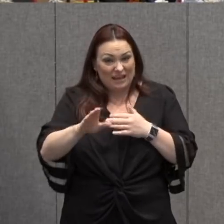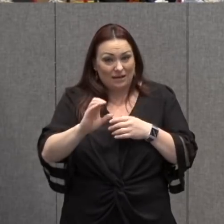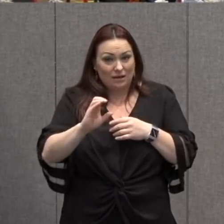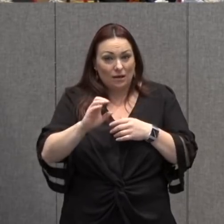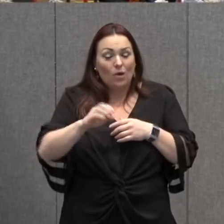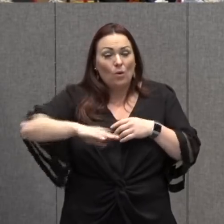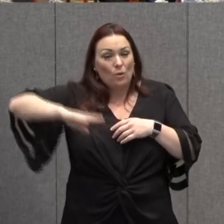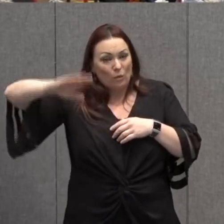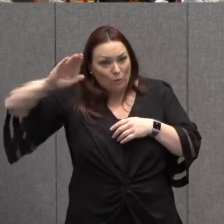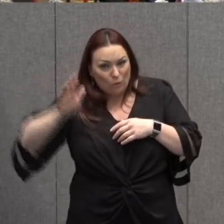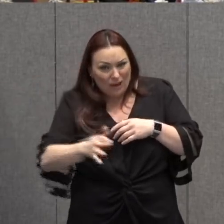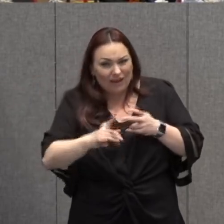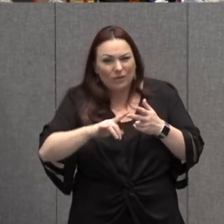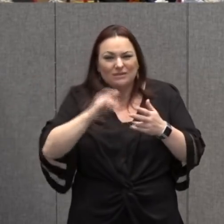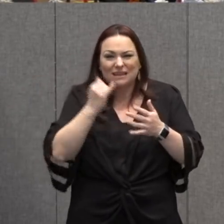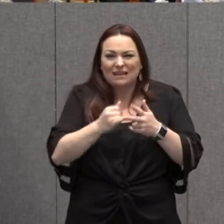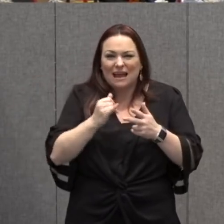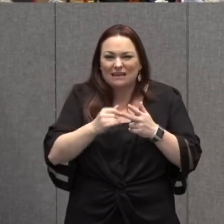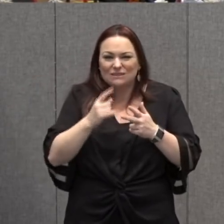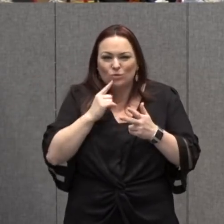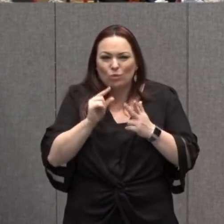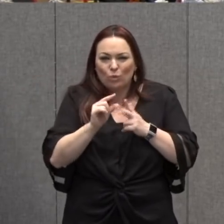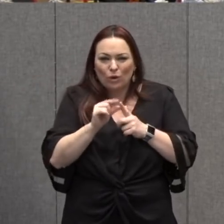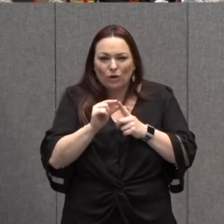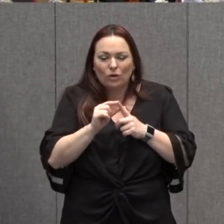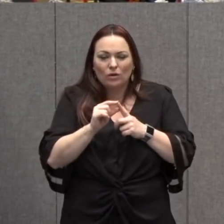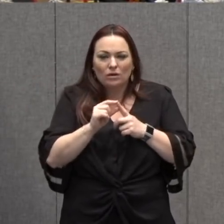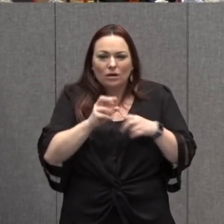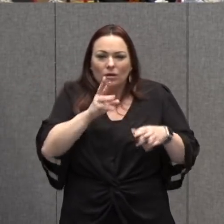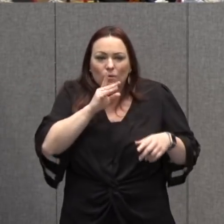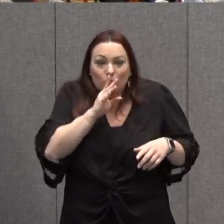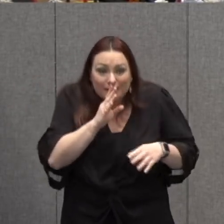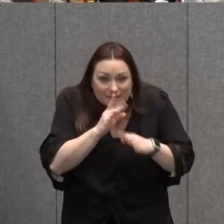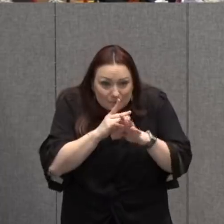and what was the last word? [Ms. Lori] Whisper. Whisper.